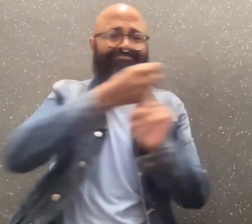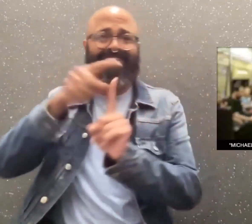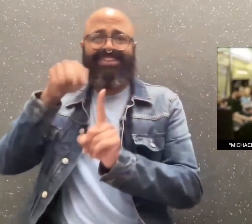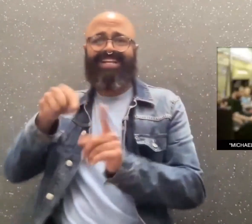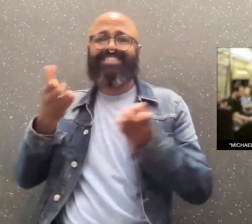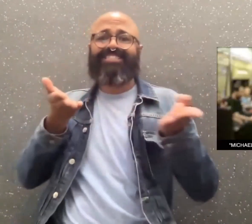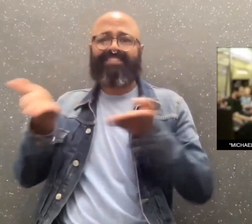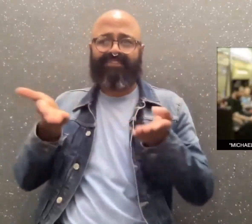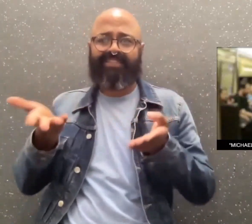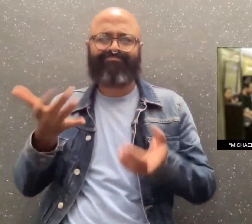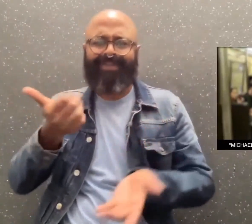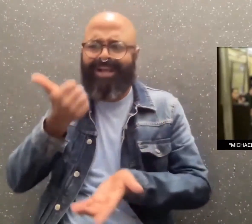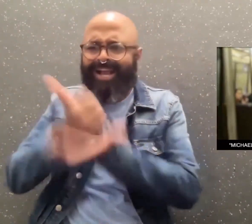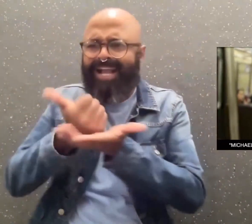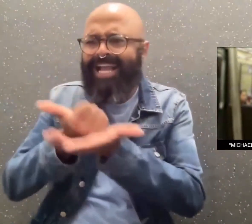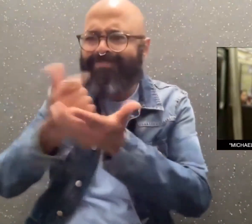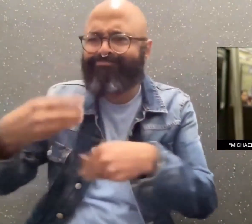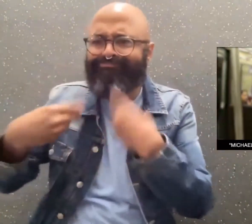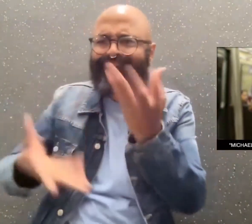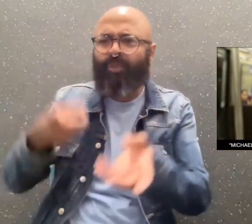and tried to get him the services and help he needed.